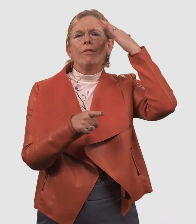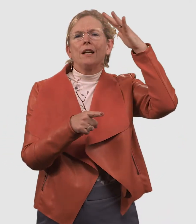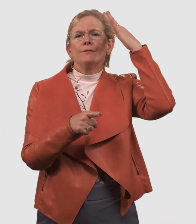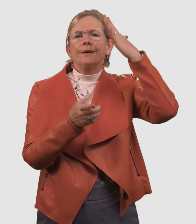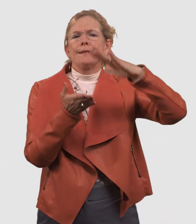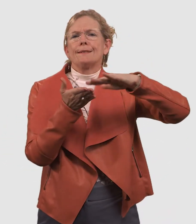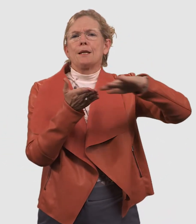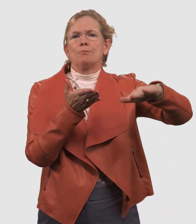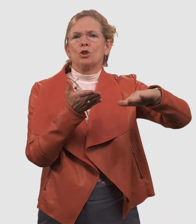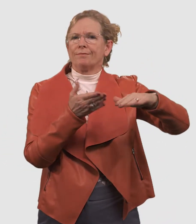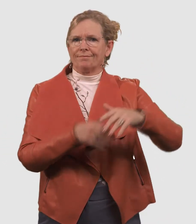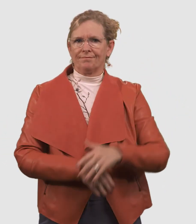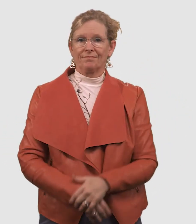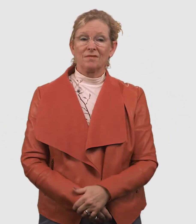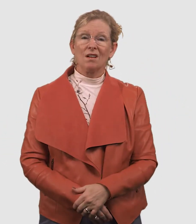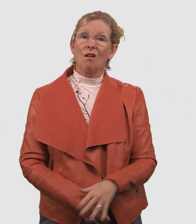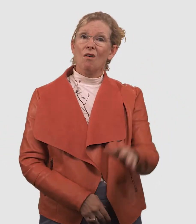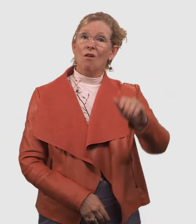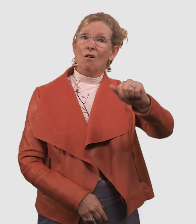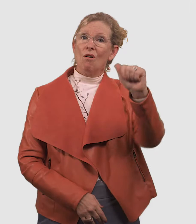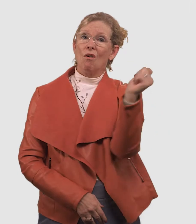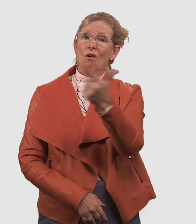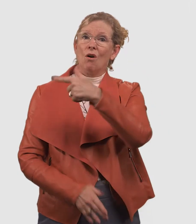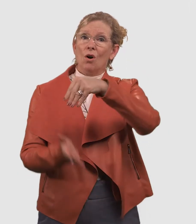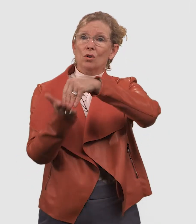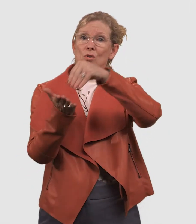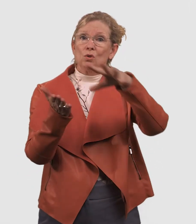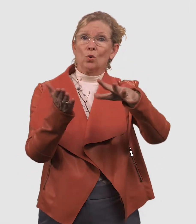and will no longer accept philosophical exemptions.